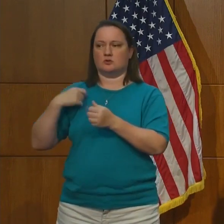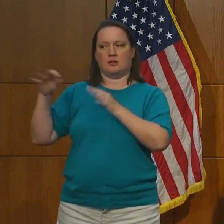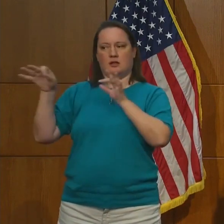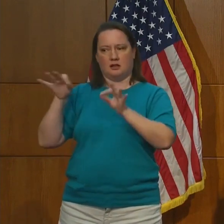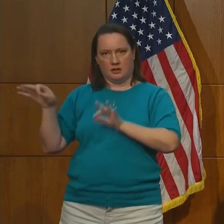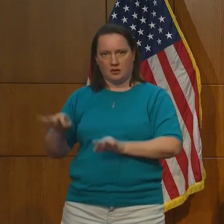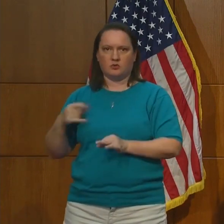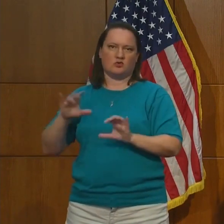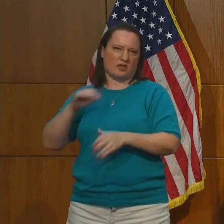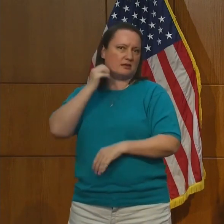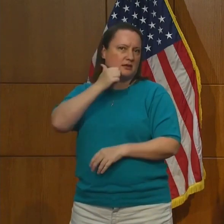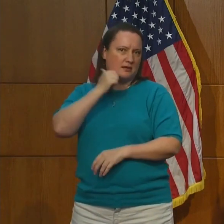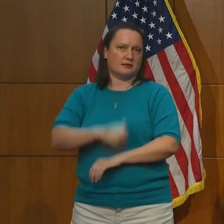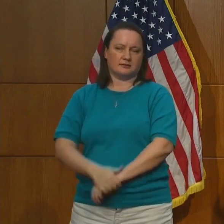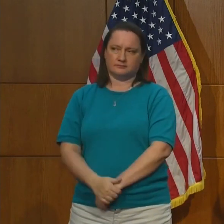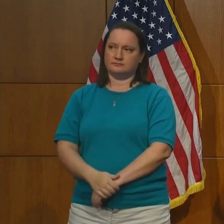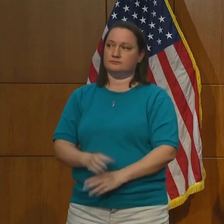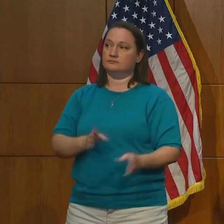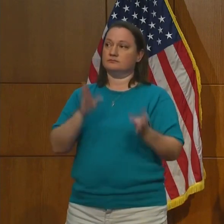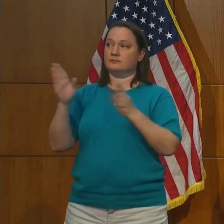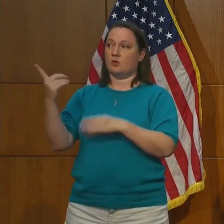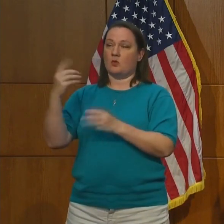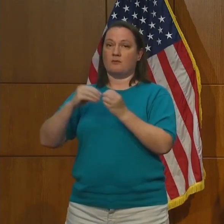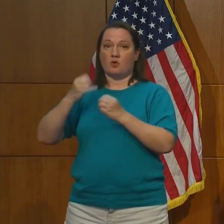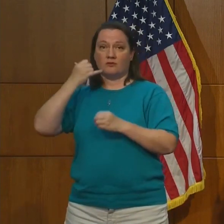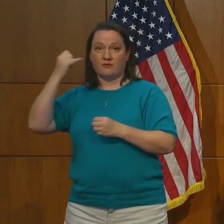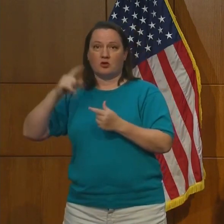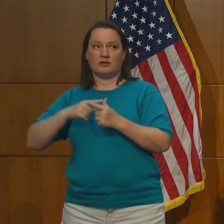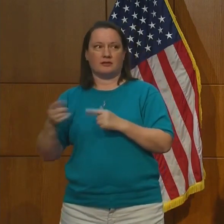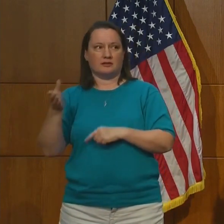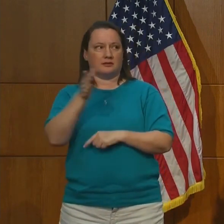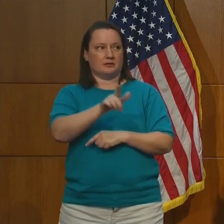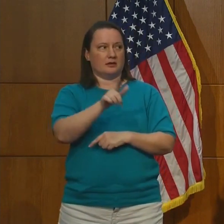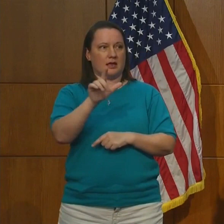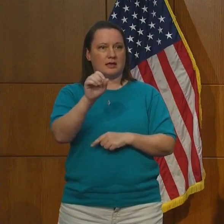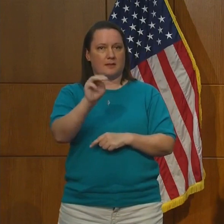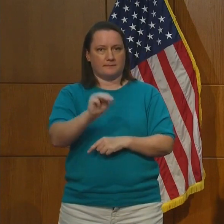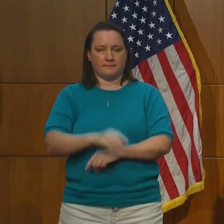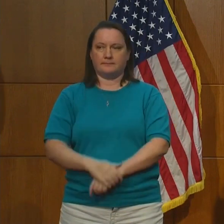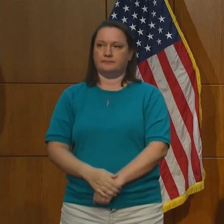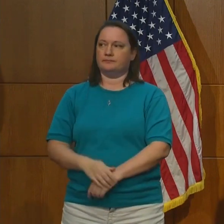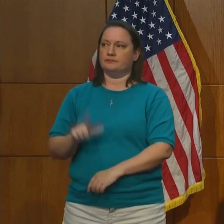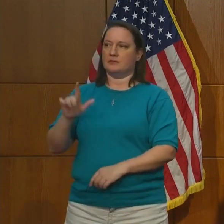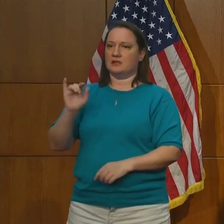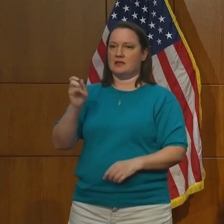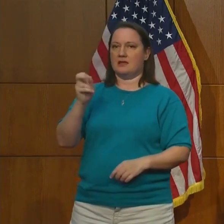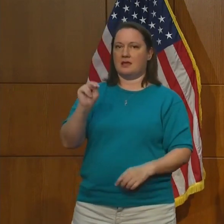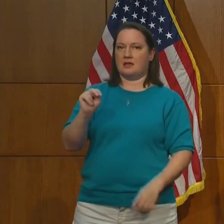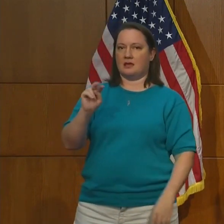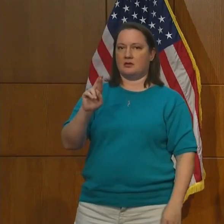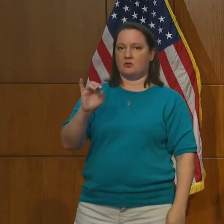HELP WILL IT BE ESTEEMED THE PROVIDER OR OR HE- WORKING ON.